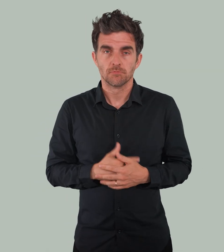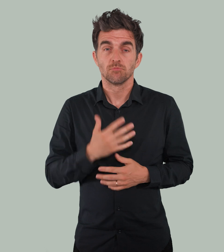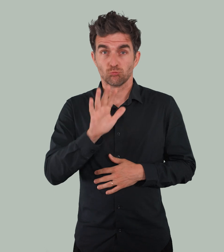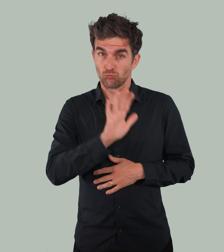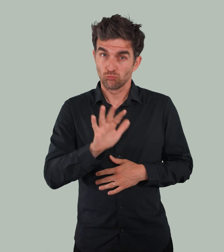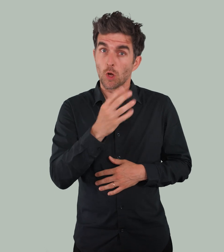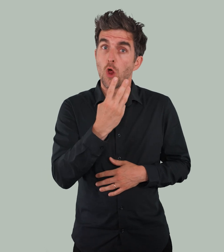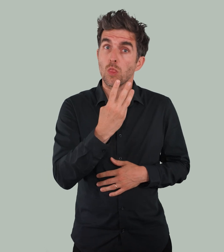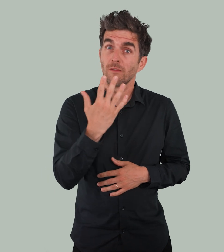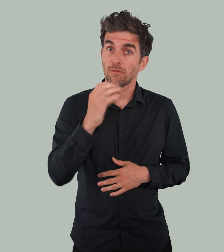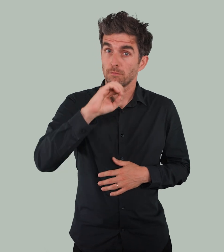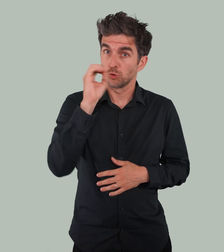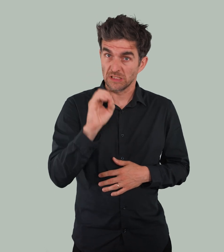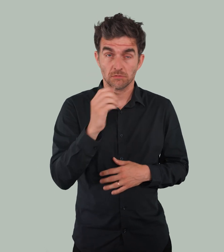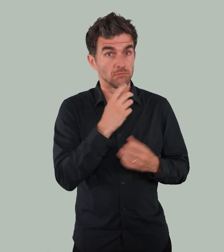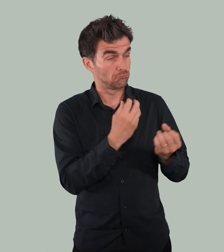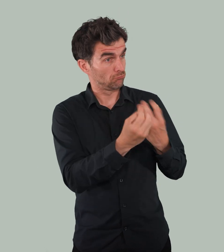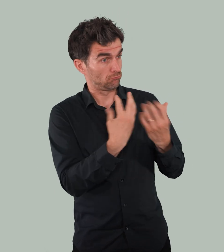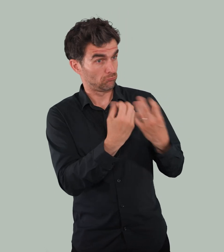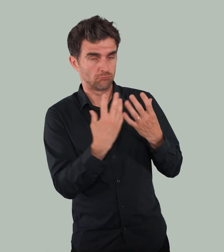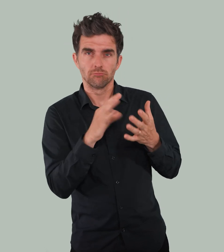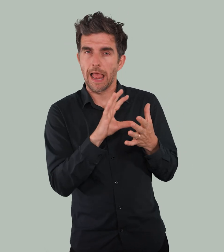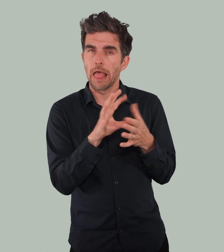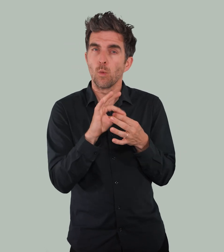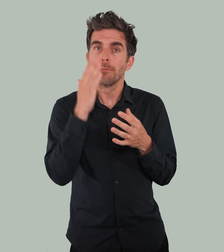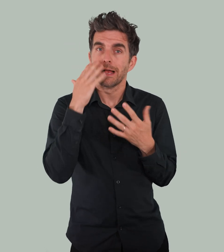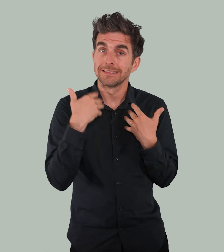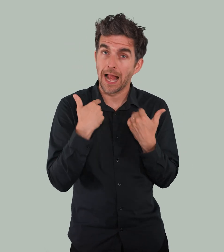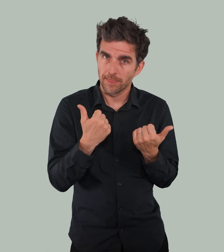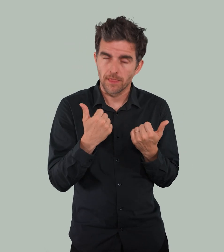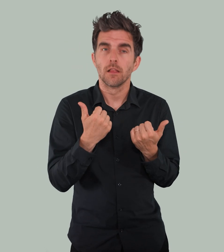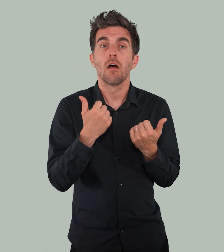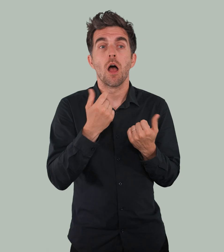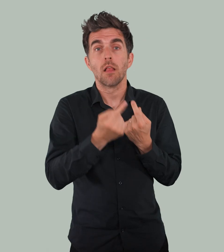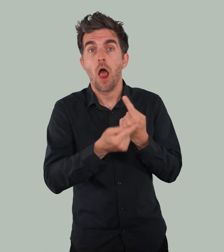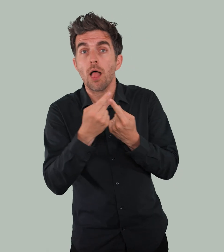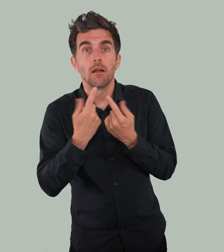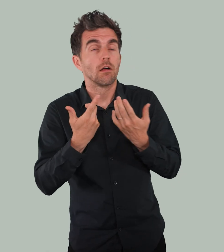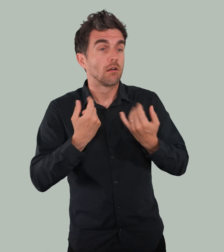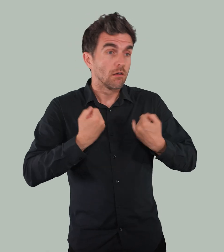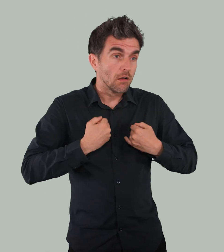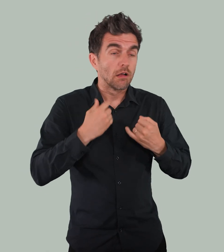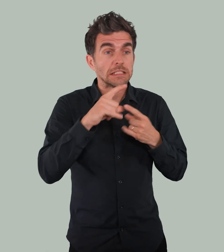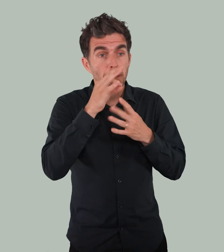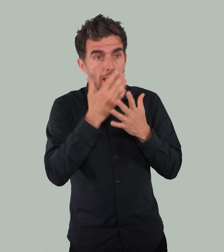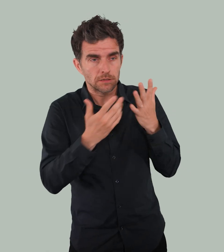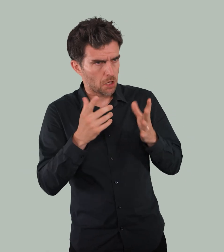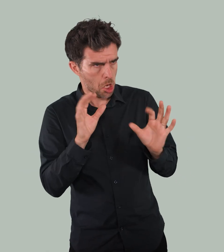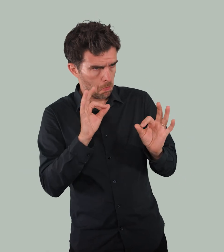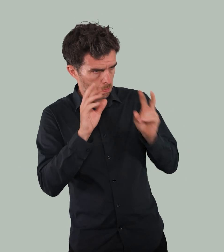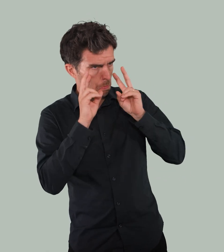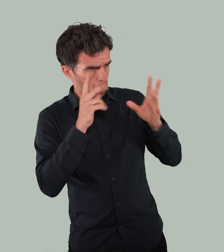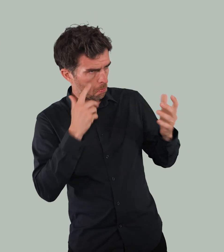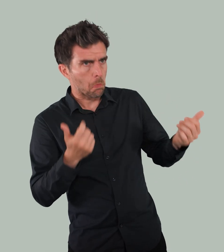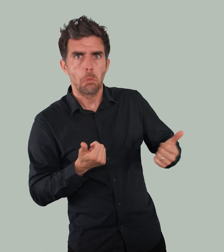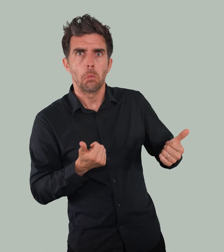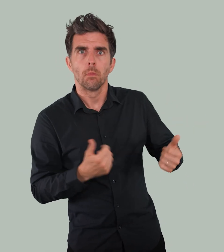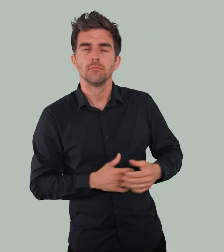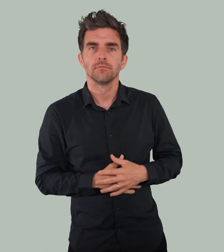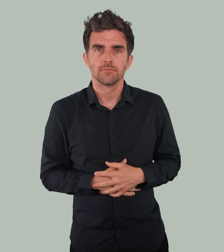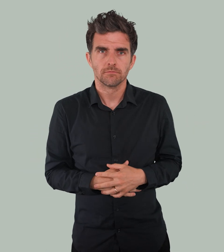Around 35% of responses refer to mental health and less visible conditions.